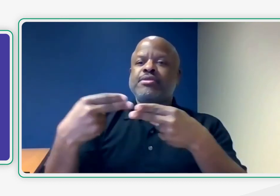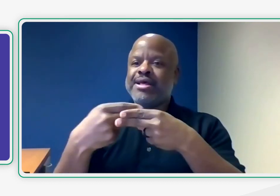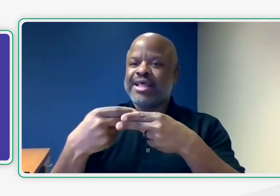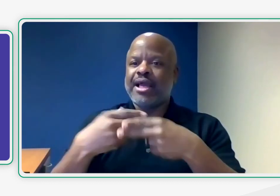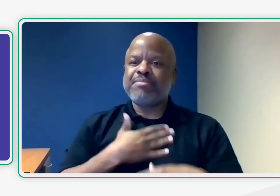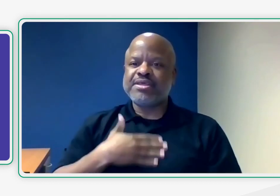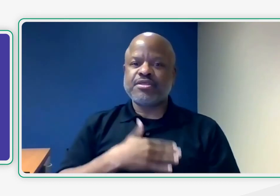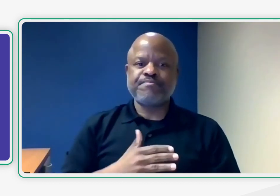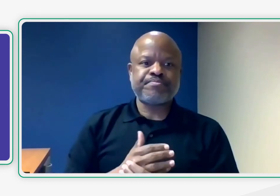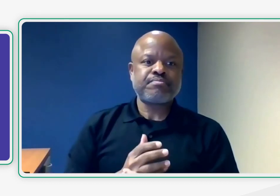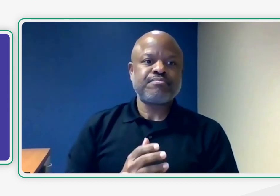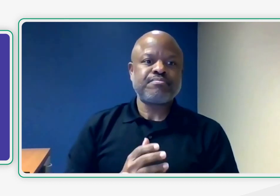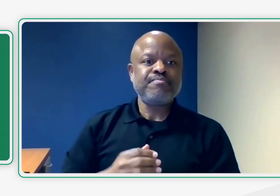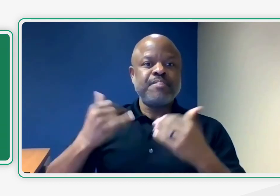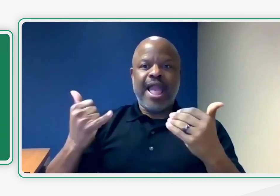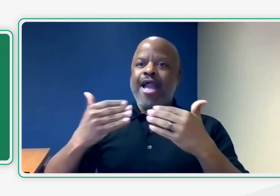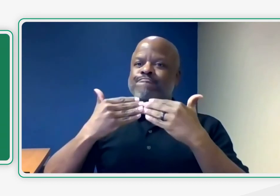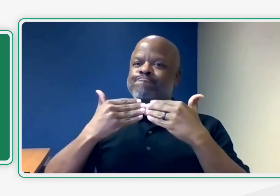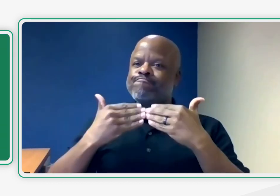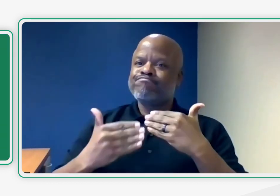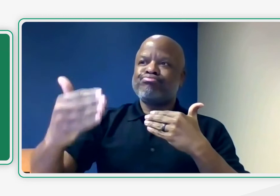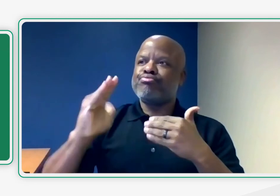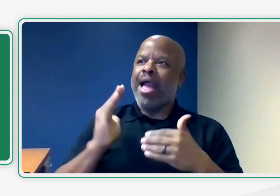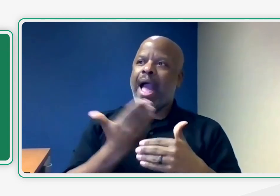All right. Let's go to the next slide.